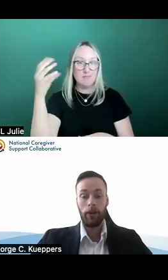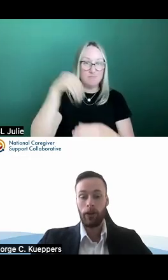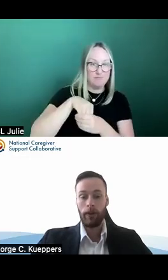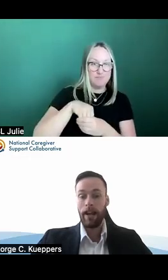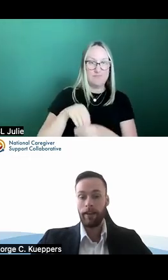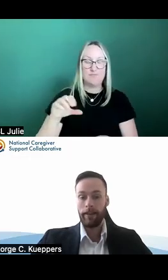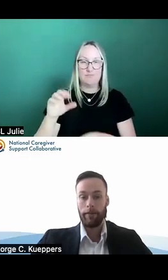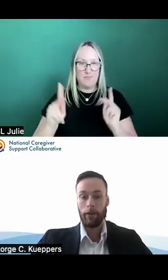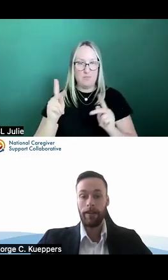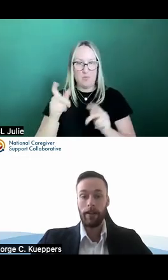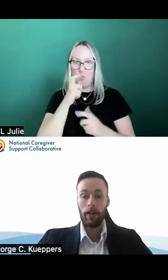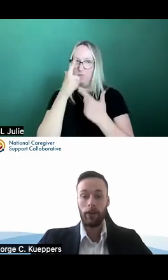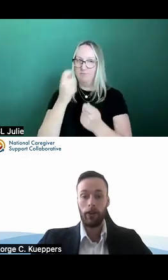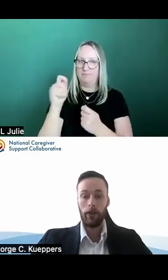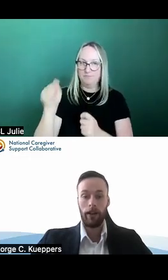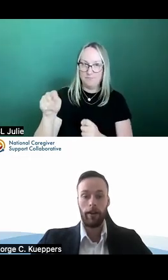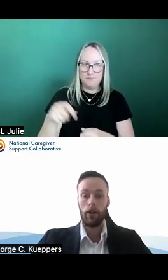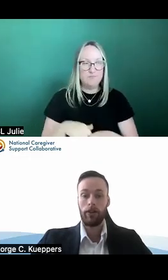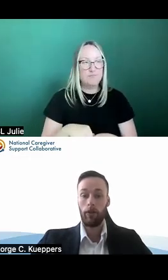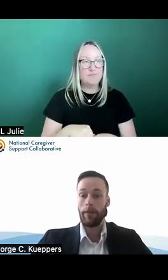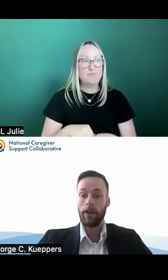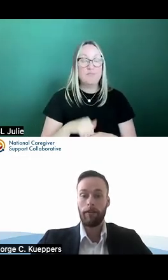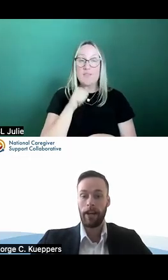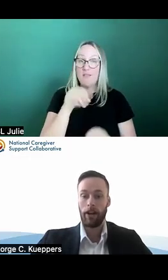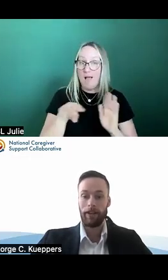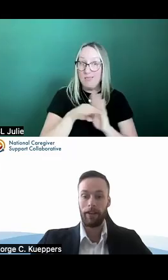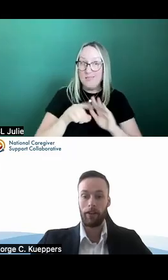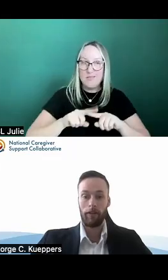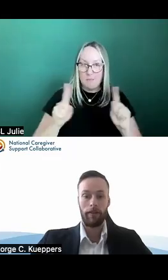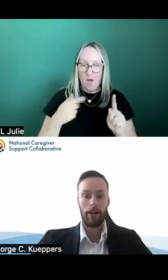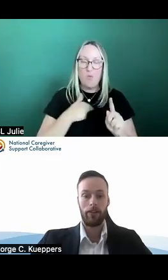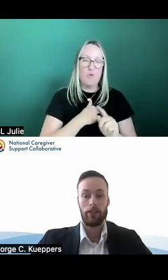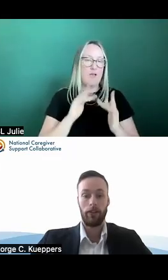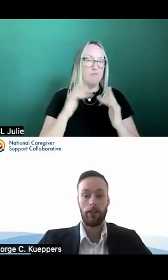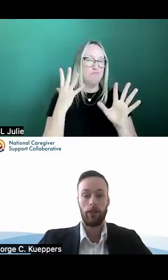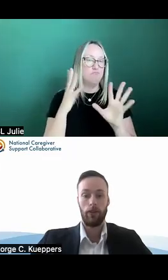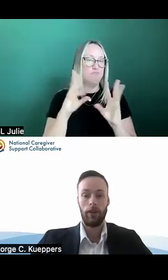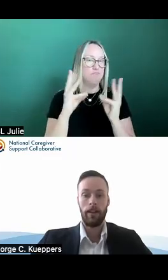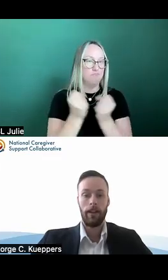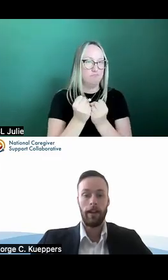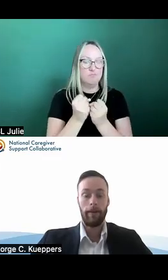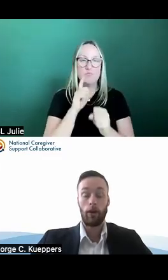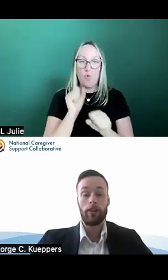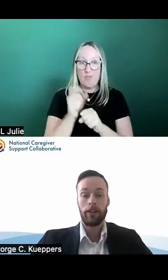Also, not listed, but we did also host a webinar for caregiving service providers in order to